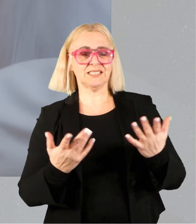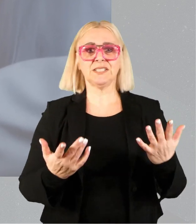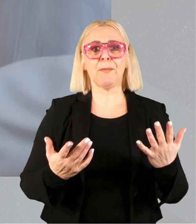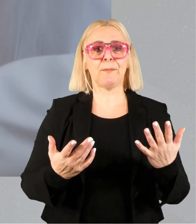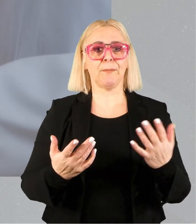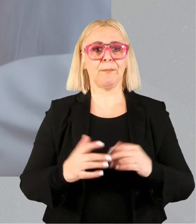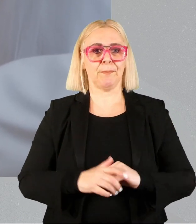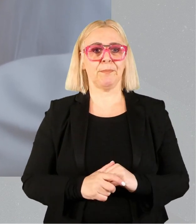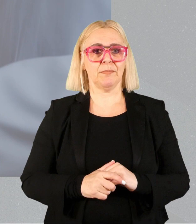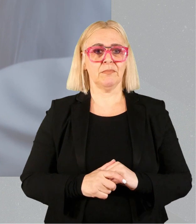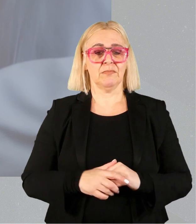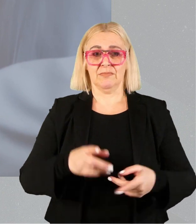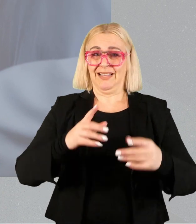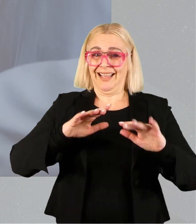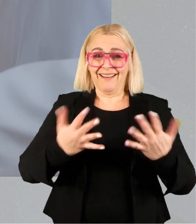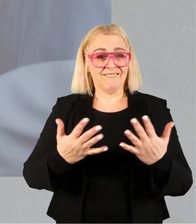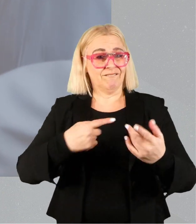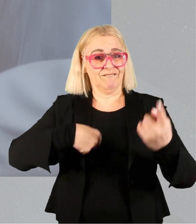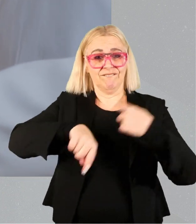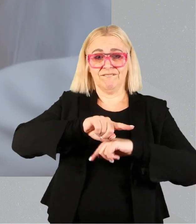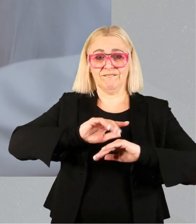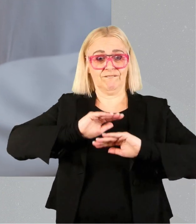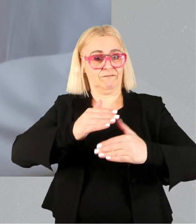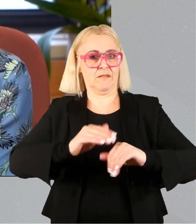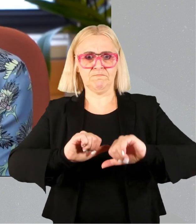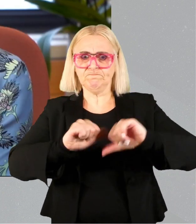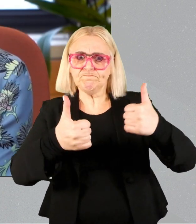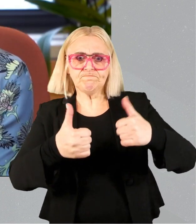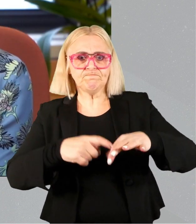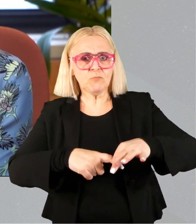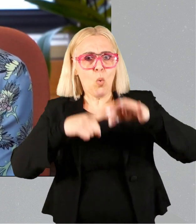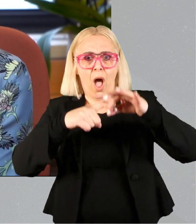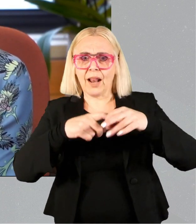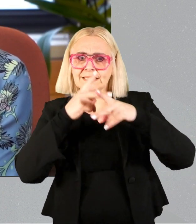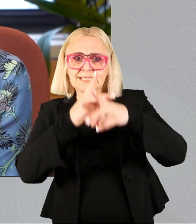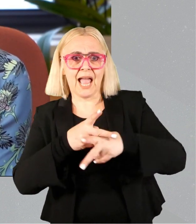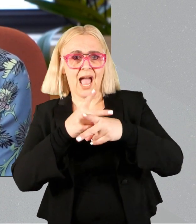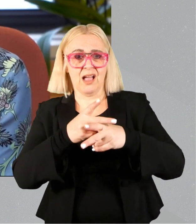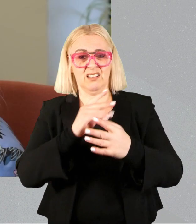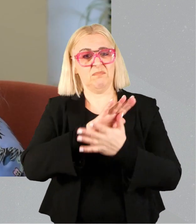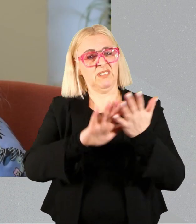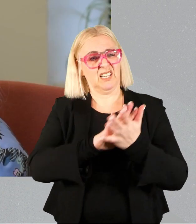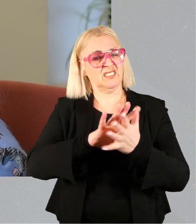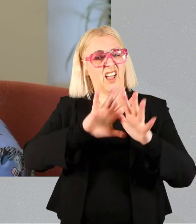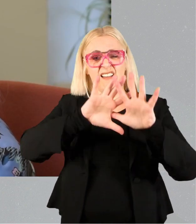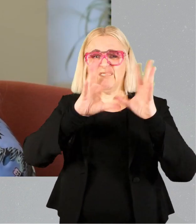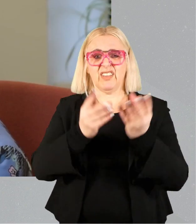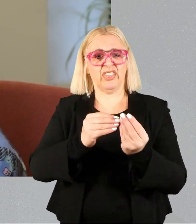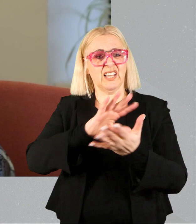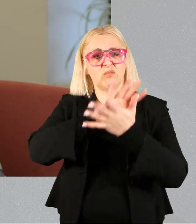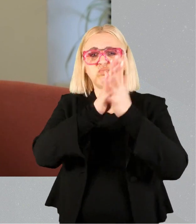And that's why I think if we don't provide care at the minimum level of quality, then I think we're undermining the whole enterprise.